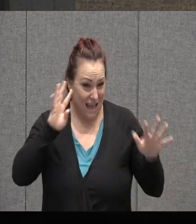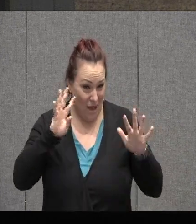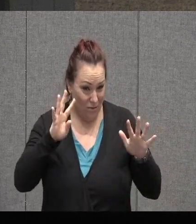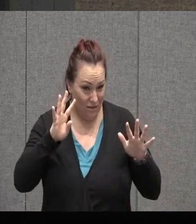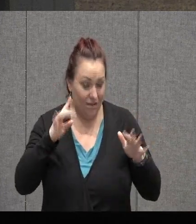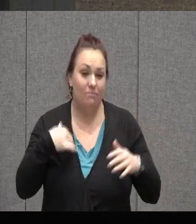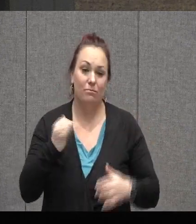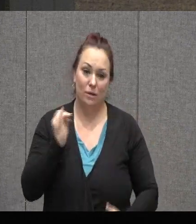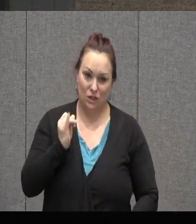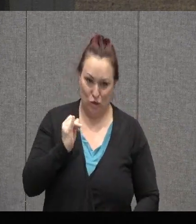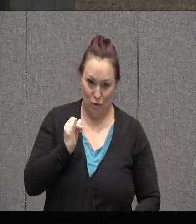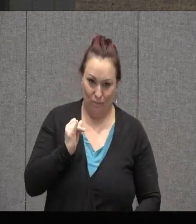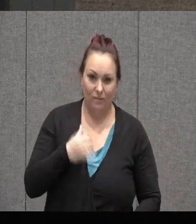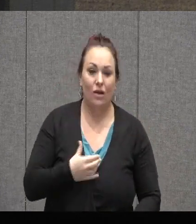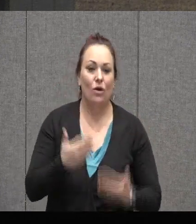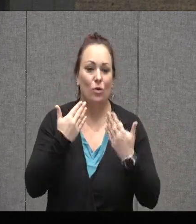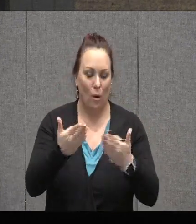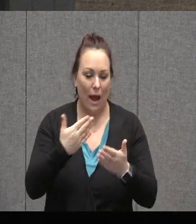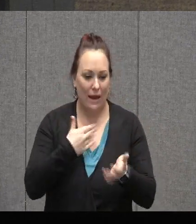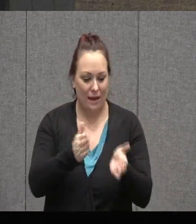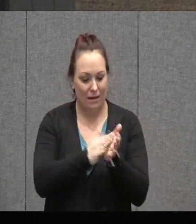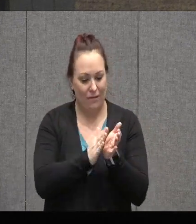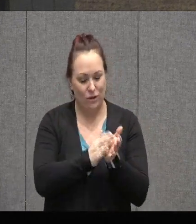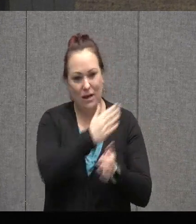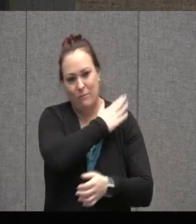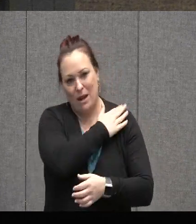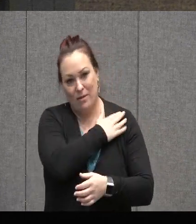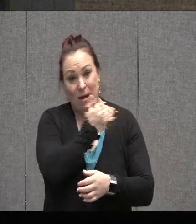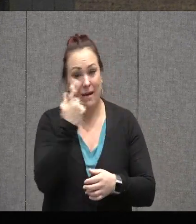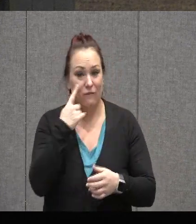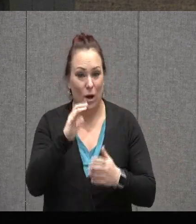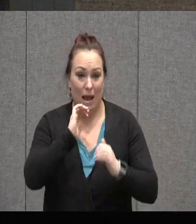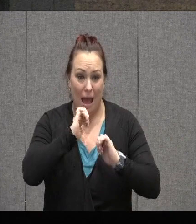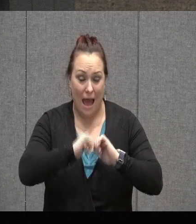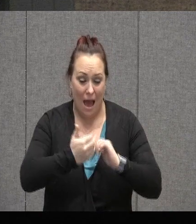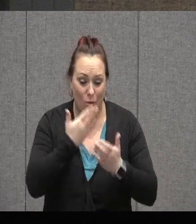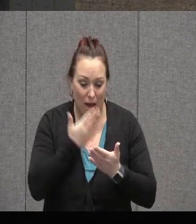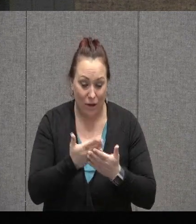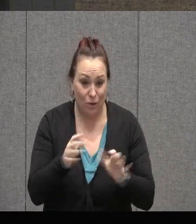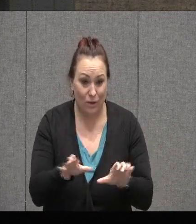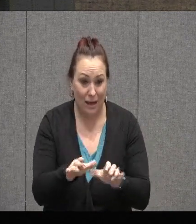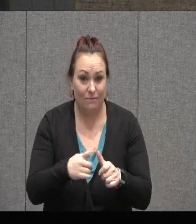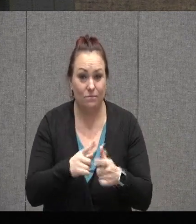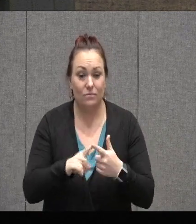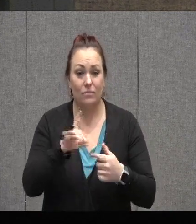So, a denomination is the word that means how much our bills are worth.